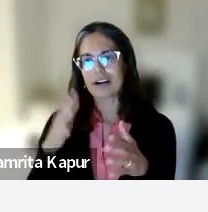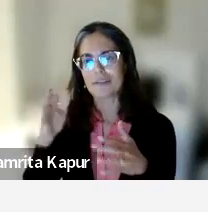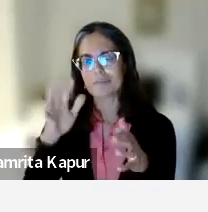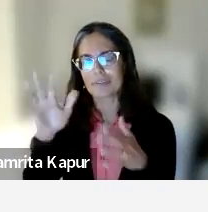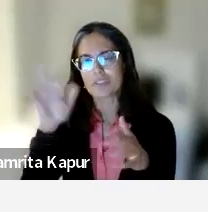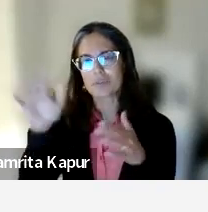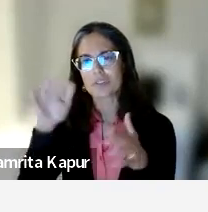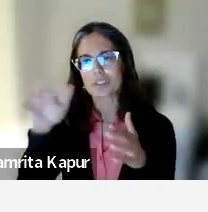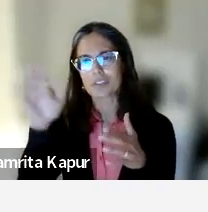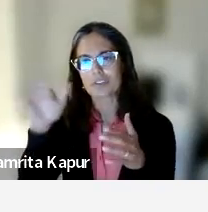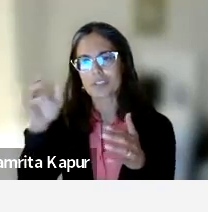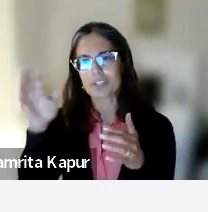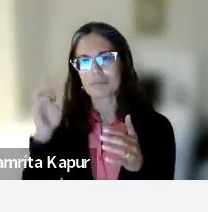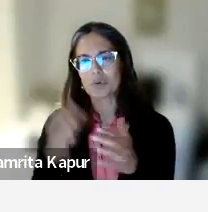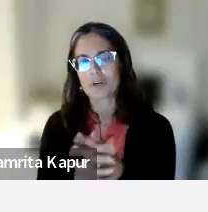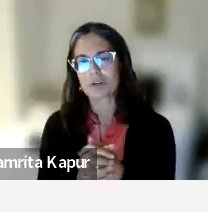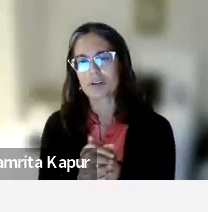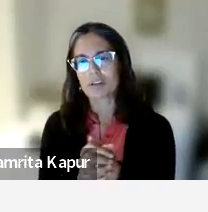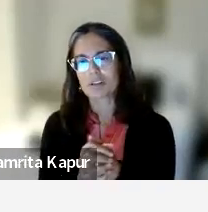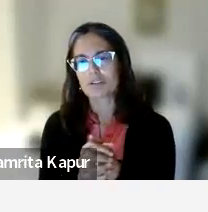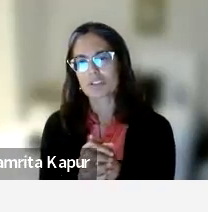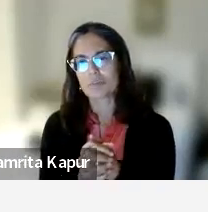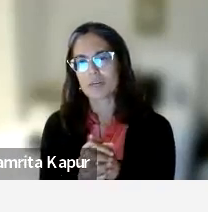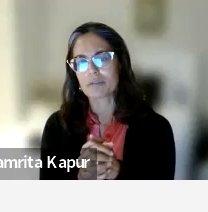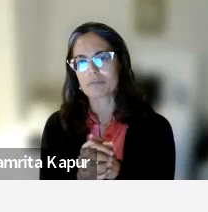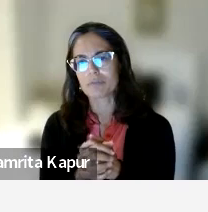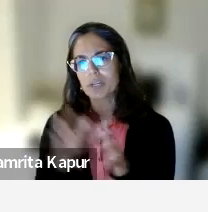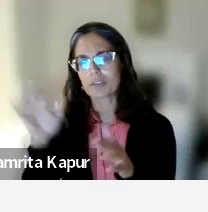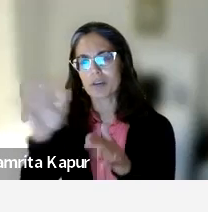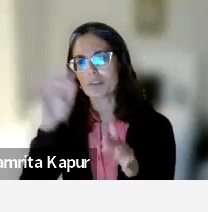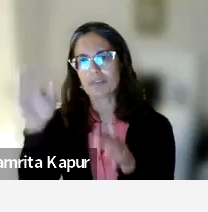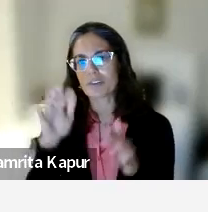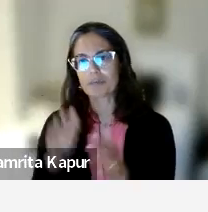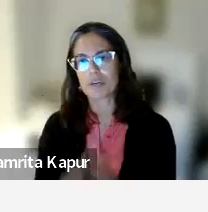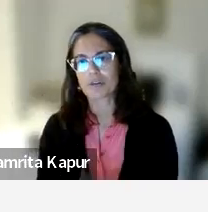And I will shortly be inviting a number of other EPA staff